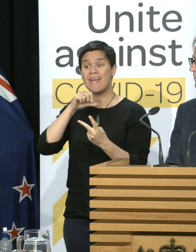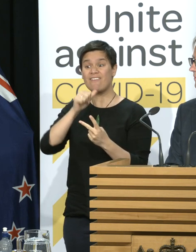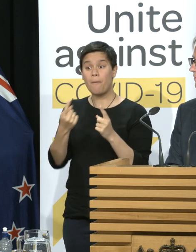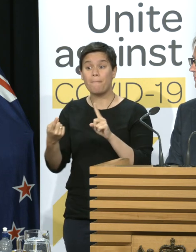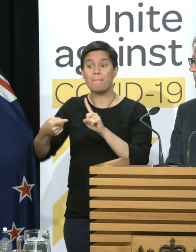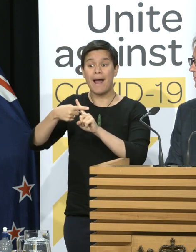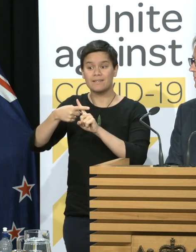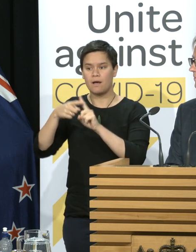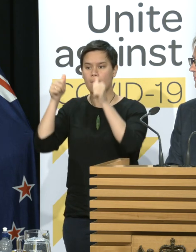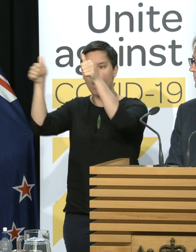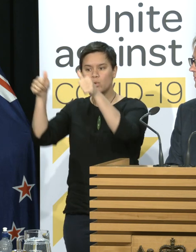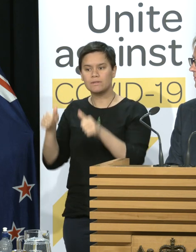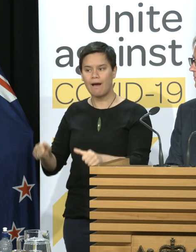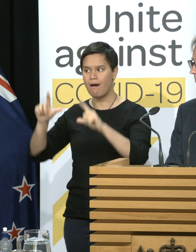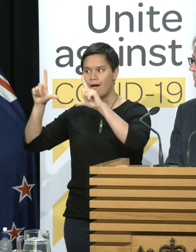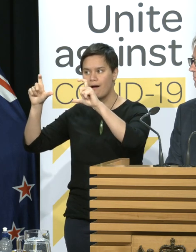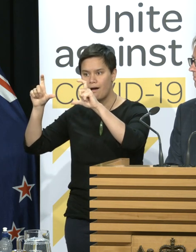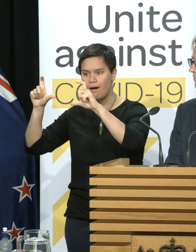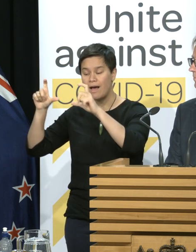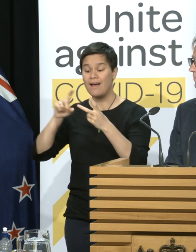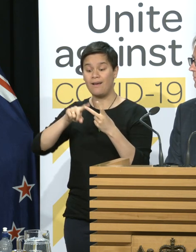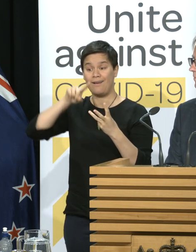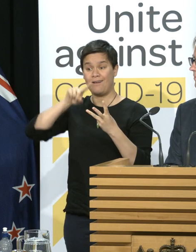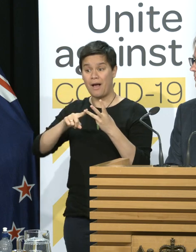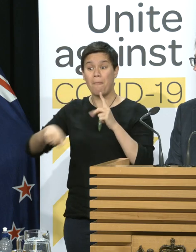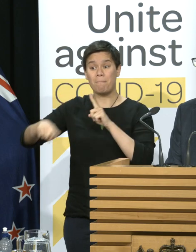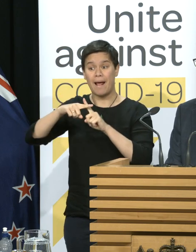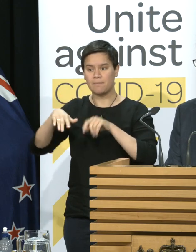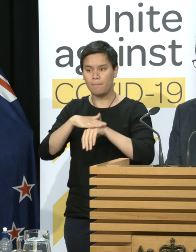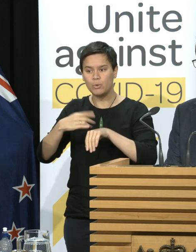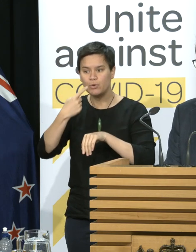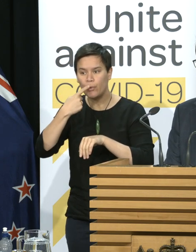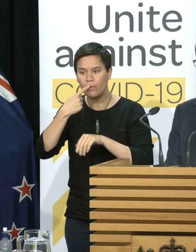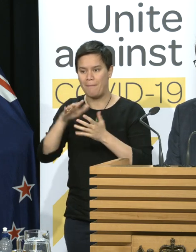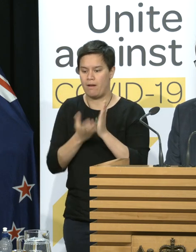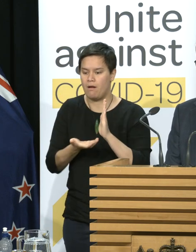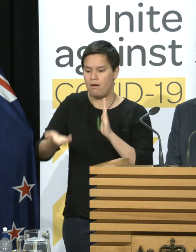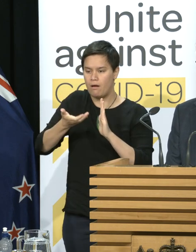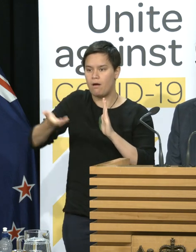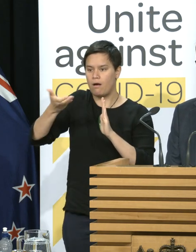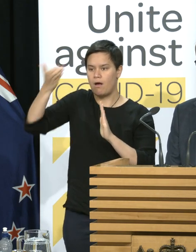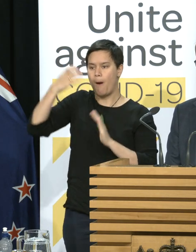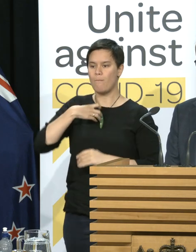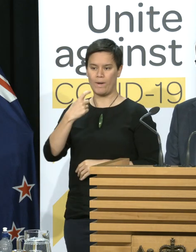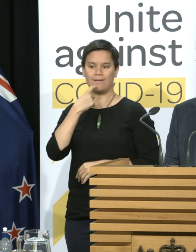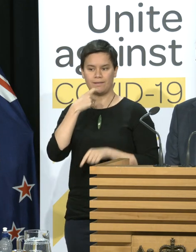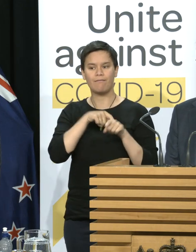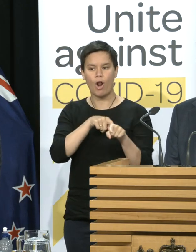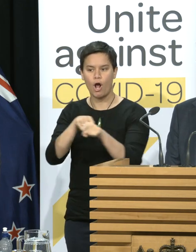how you came into contact with. And that's where the Bluetooth could potentially be quite helpful. You can trace everyone that goes to a music festival